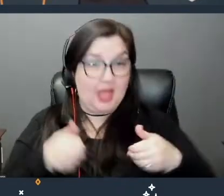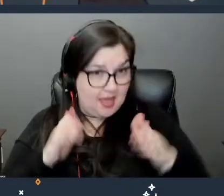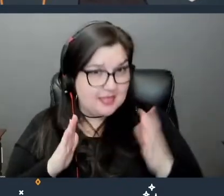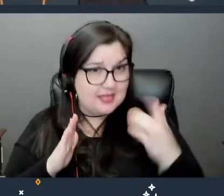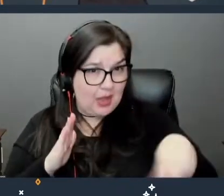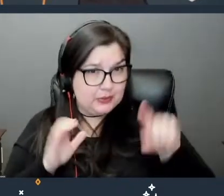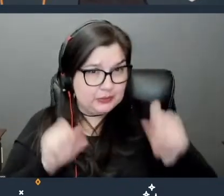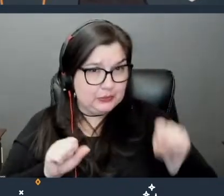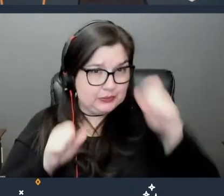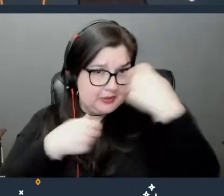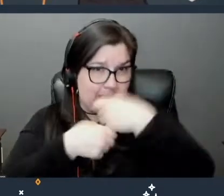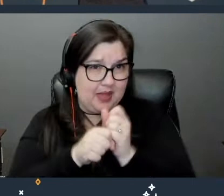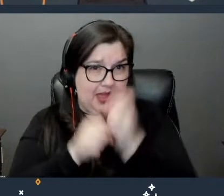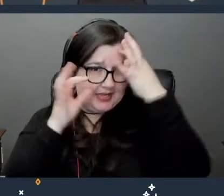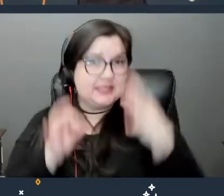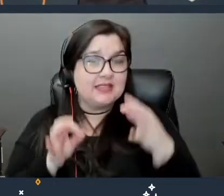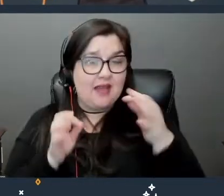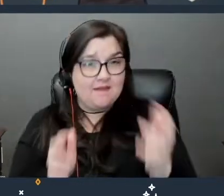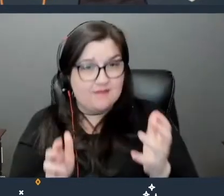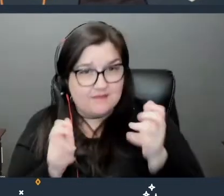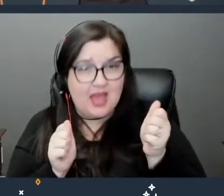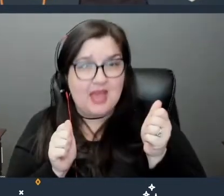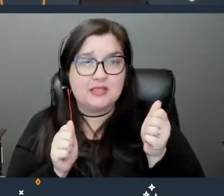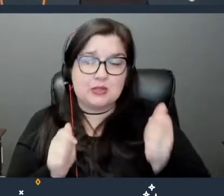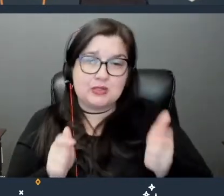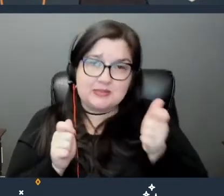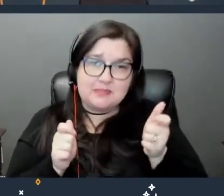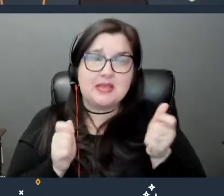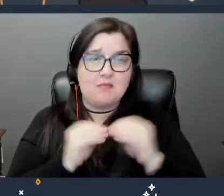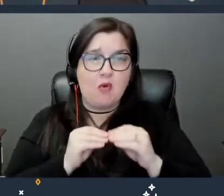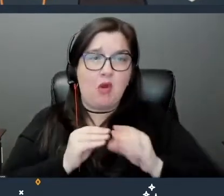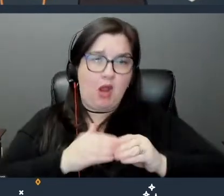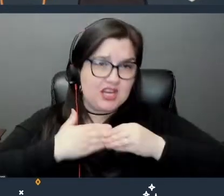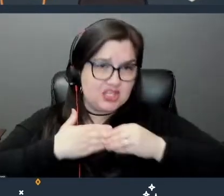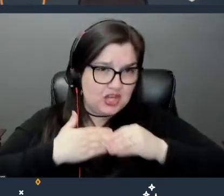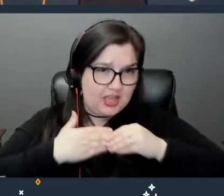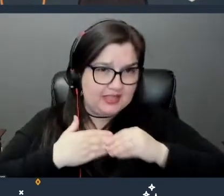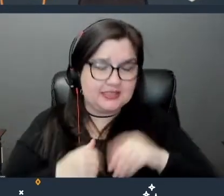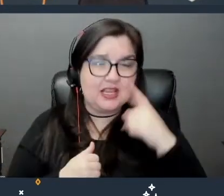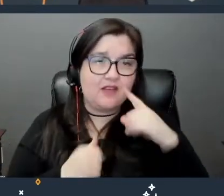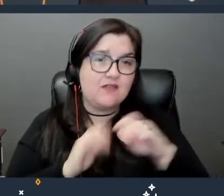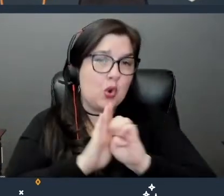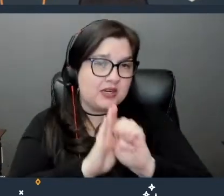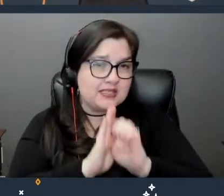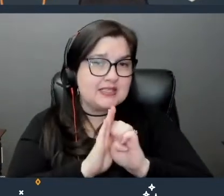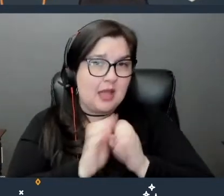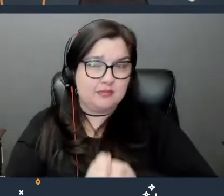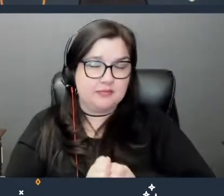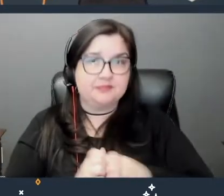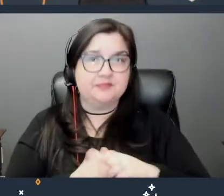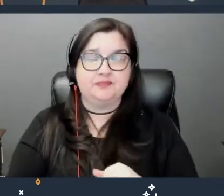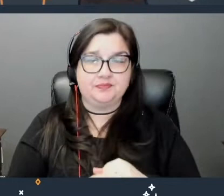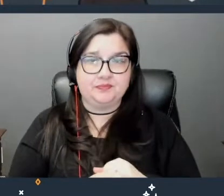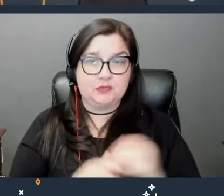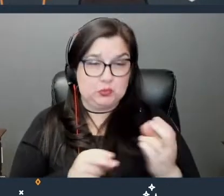with faster speed and more agility. For example, to accelerate innovation and democratize data usage at scale,